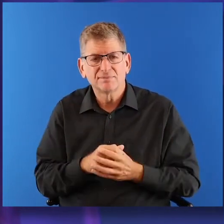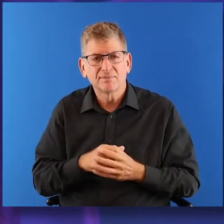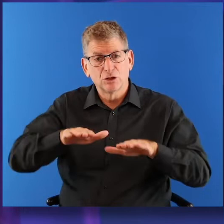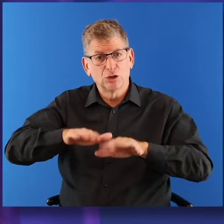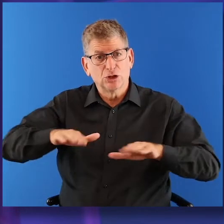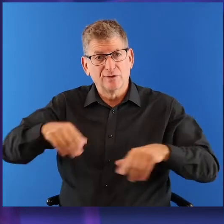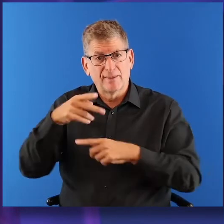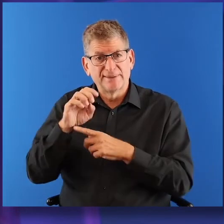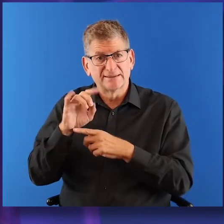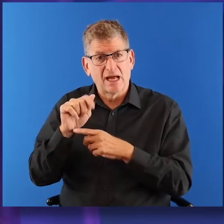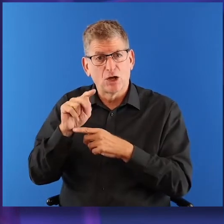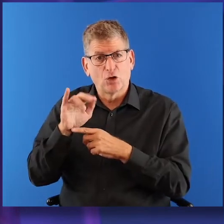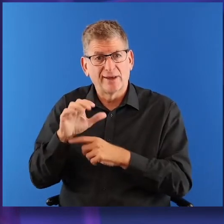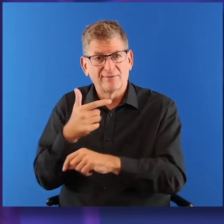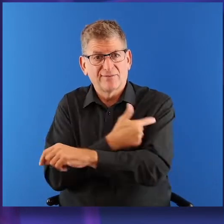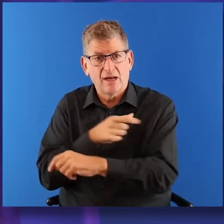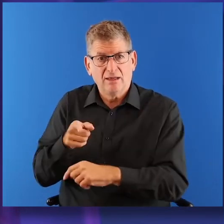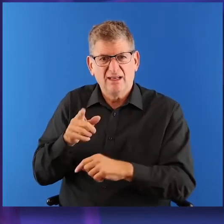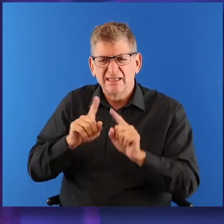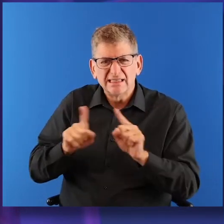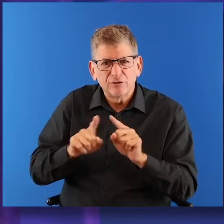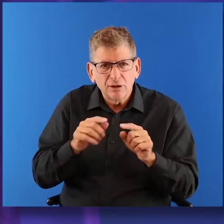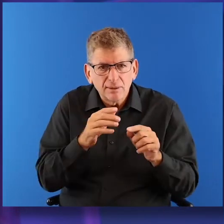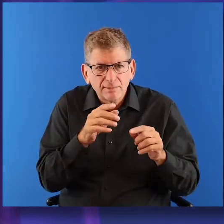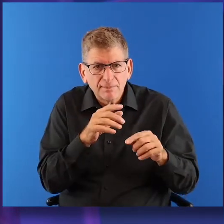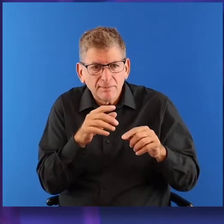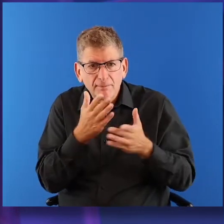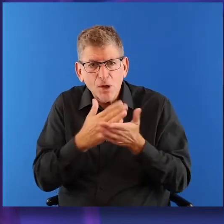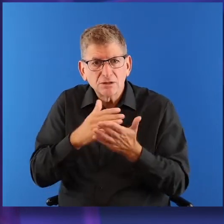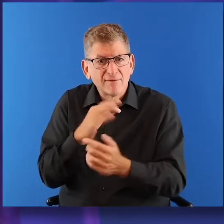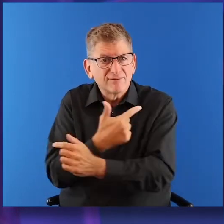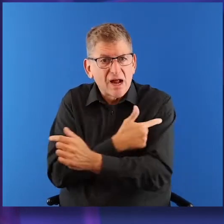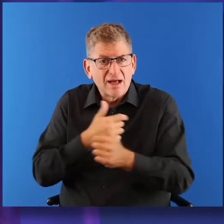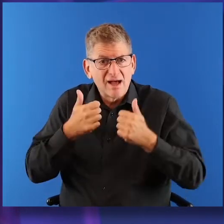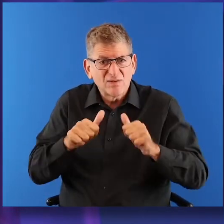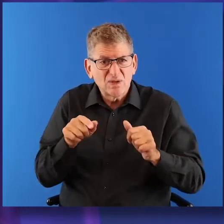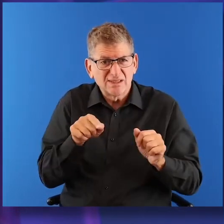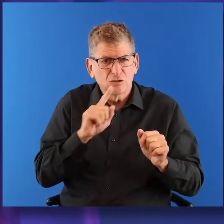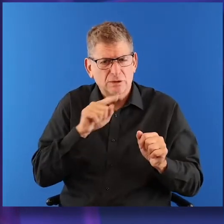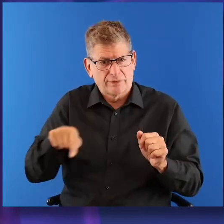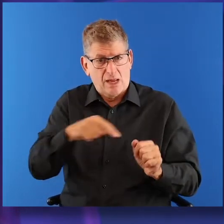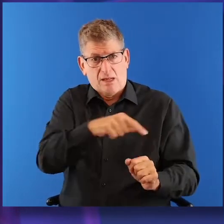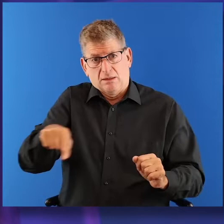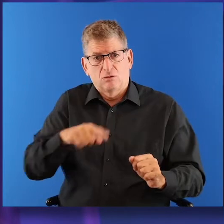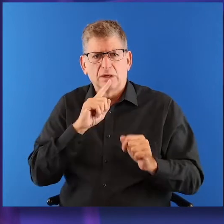all these different pieces of the vaccine effort and so it was really important for us to say, well, what worked,